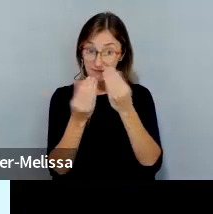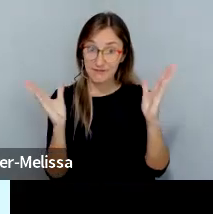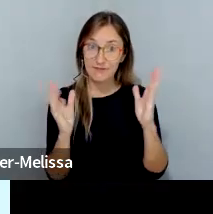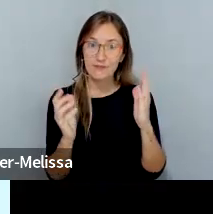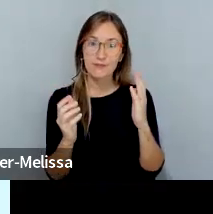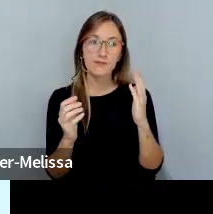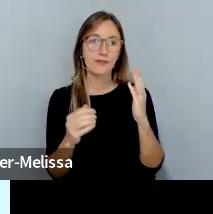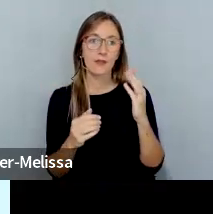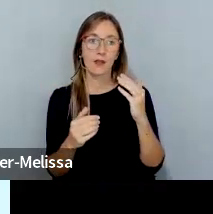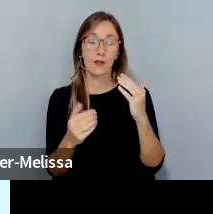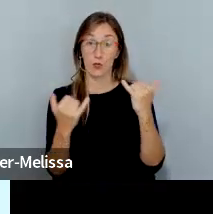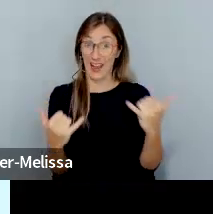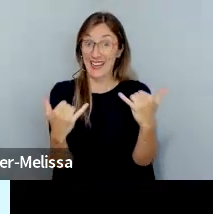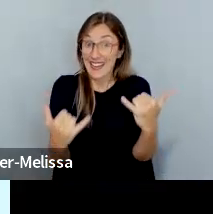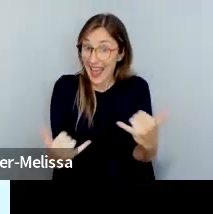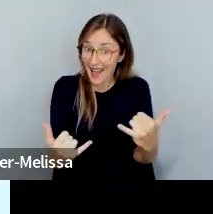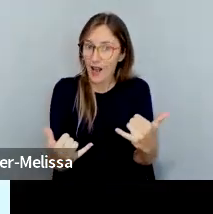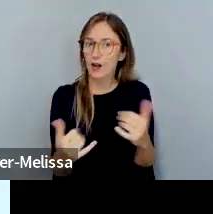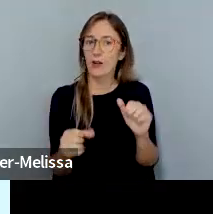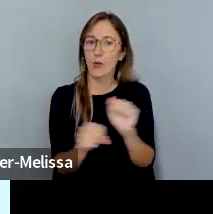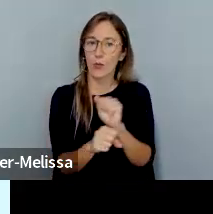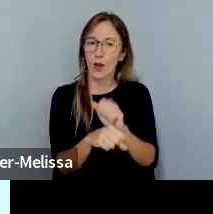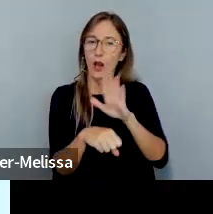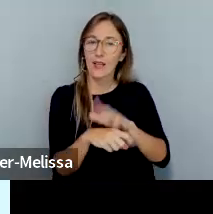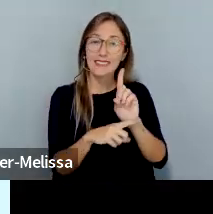This is something -- I'm glad you put this in, Mary. I was not sure we had